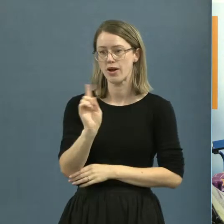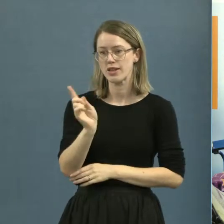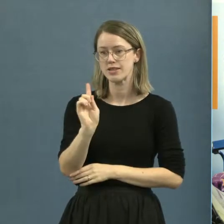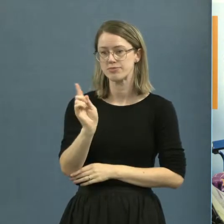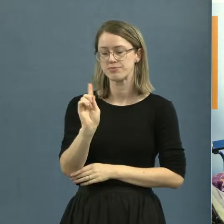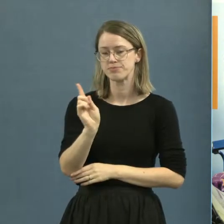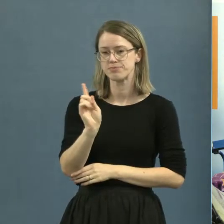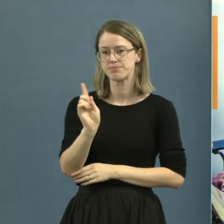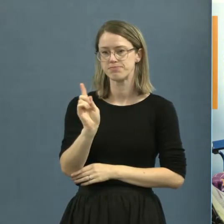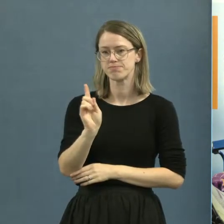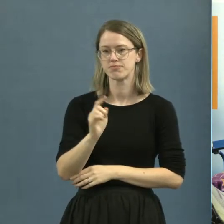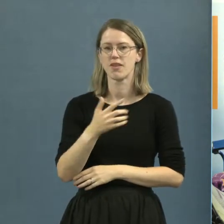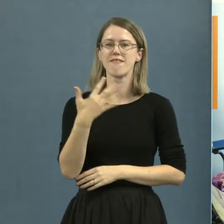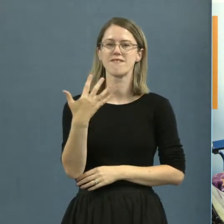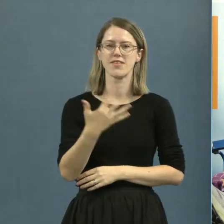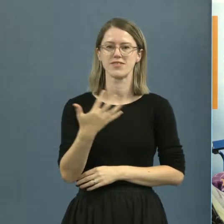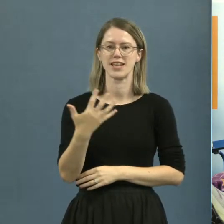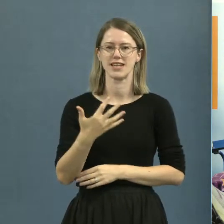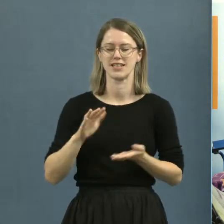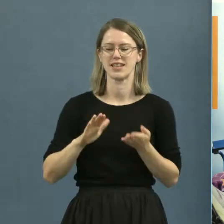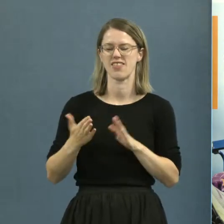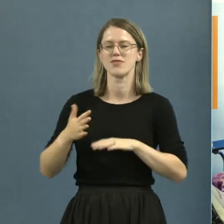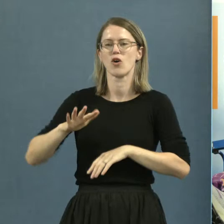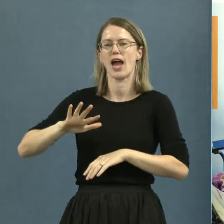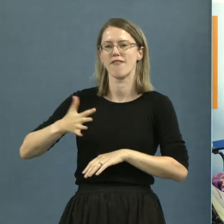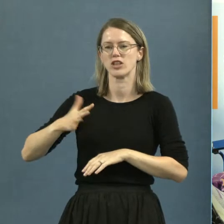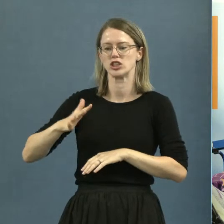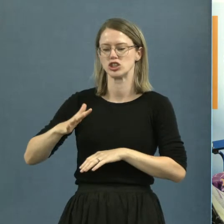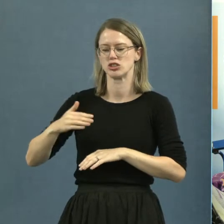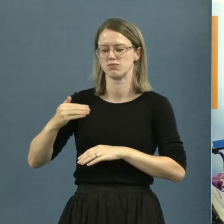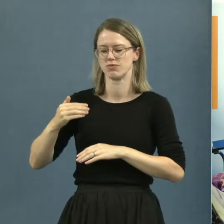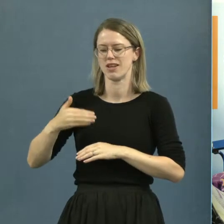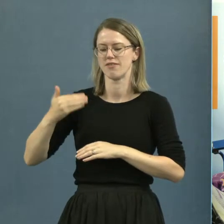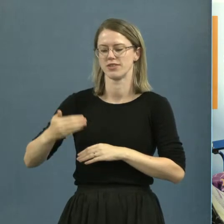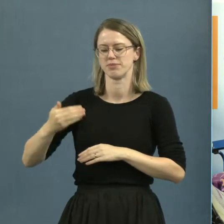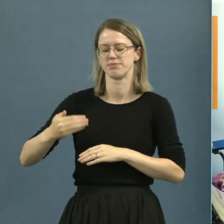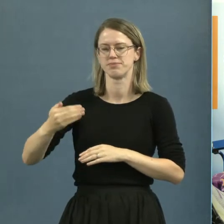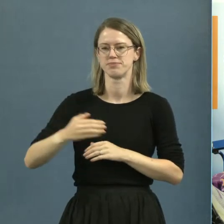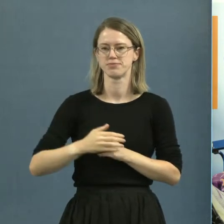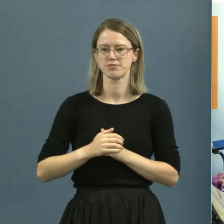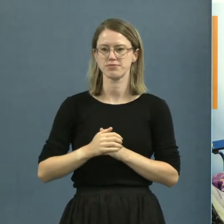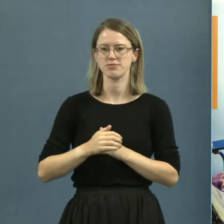rolling average of reported